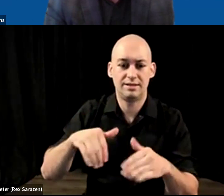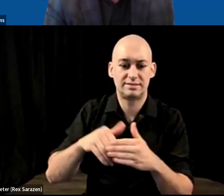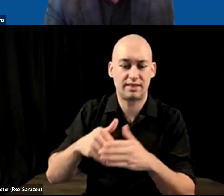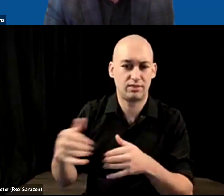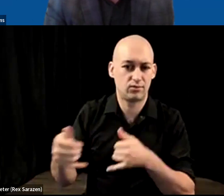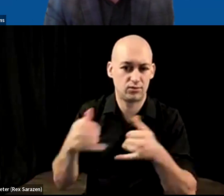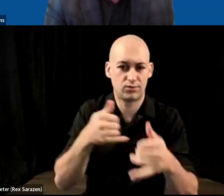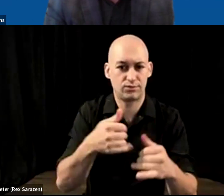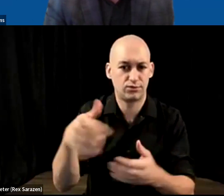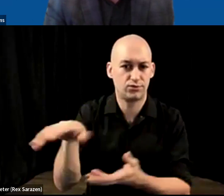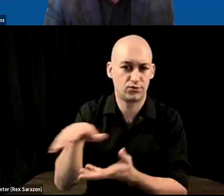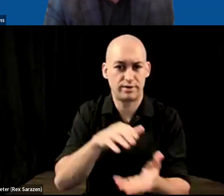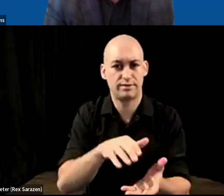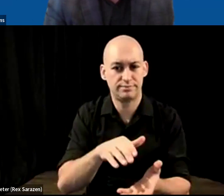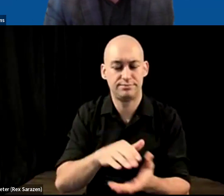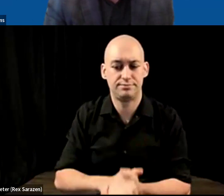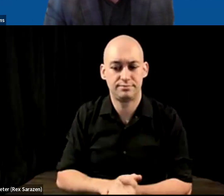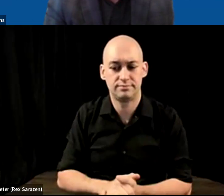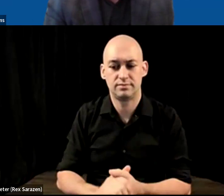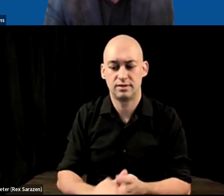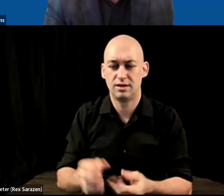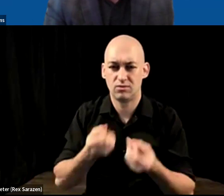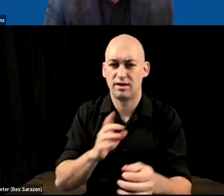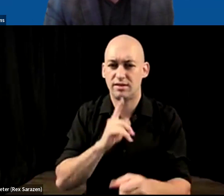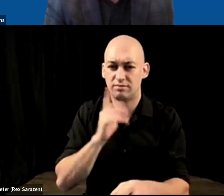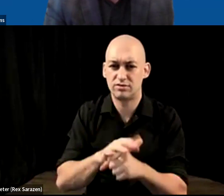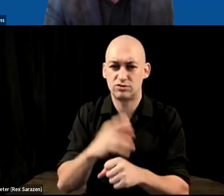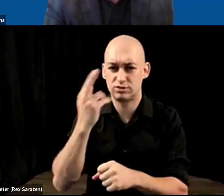Okay, yeah, that's helpful. And just provide clarification, the reason why I'm asking that is,